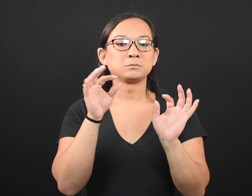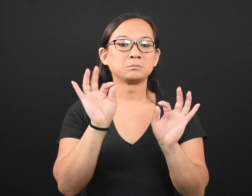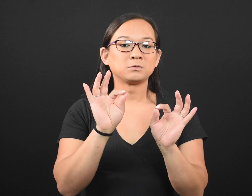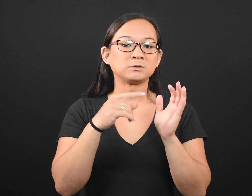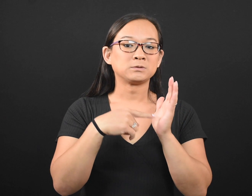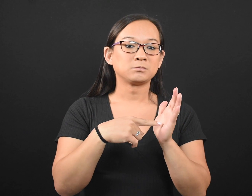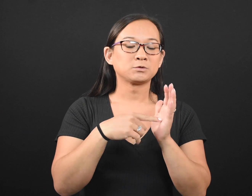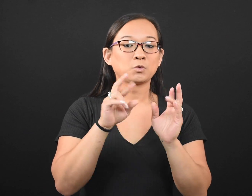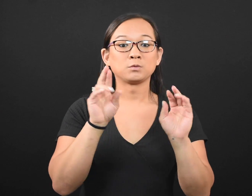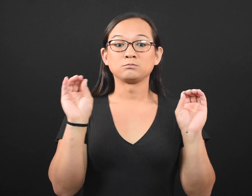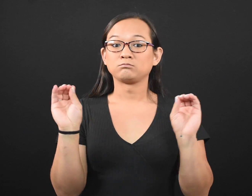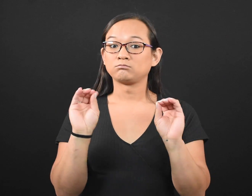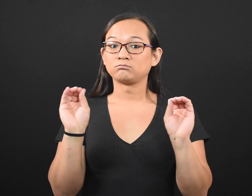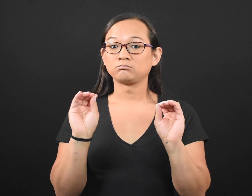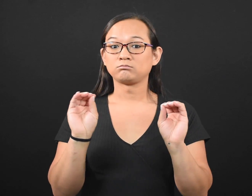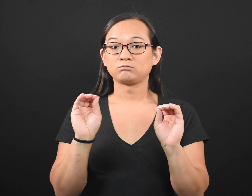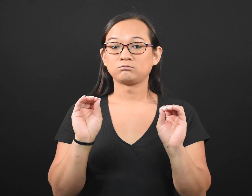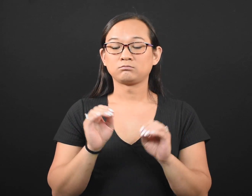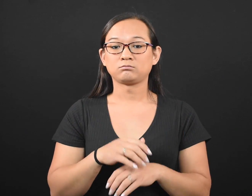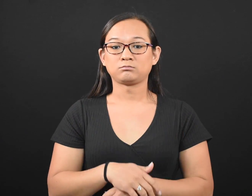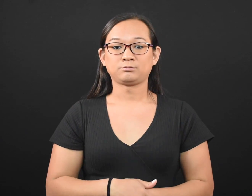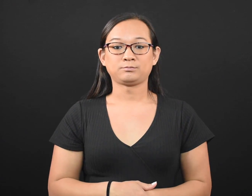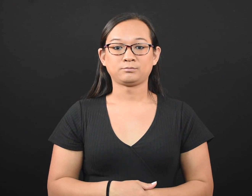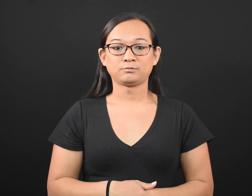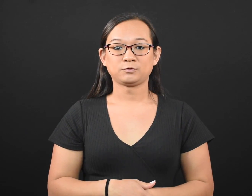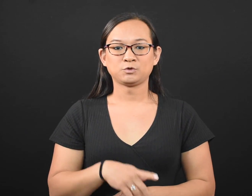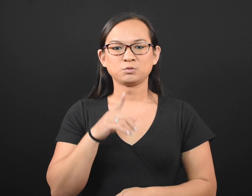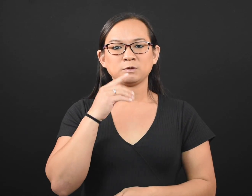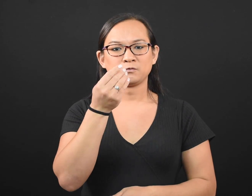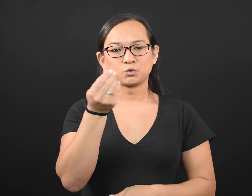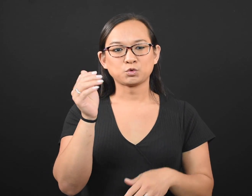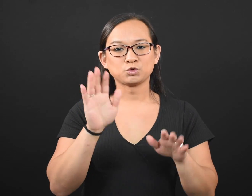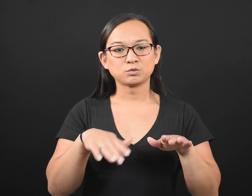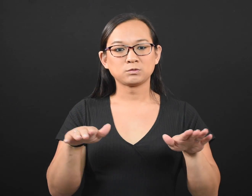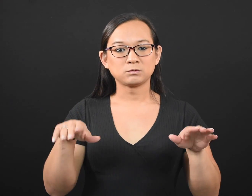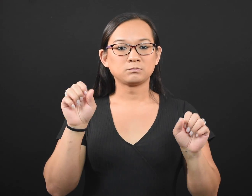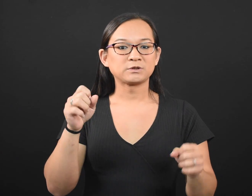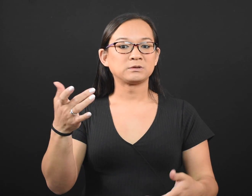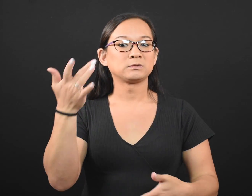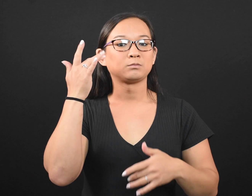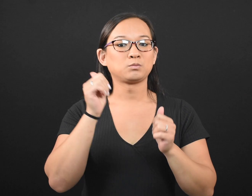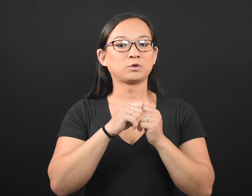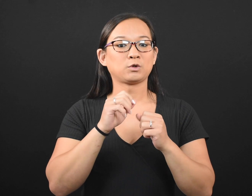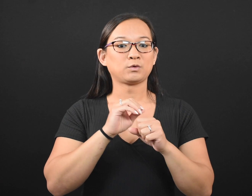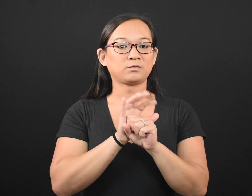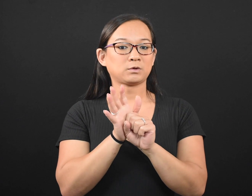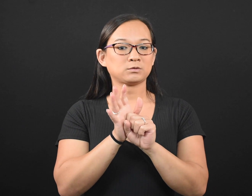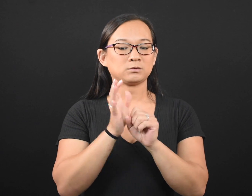they may have no symptoms at all (“asymptomatic”). Fewer children have been sick with COVID-19